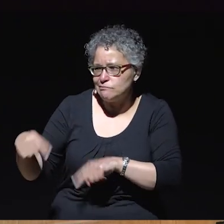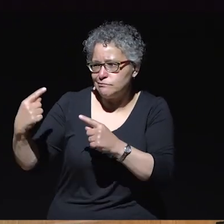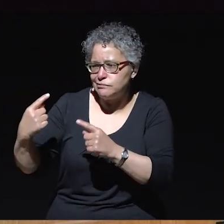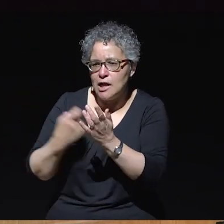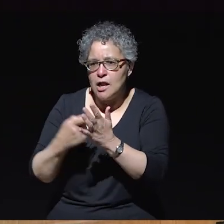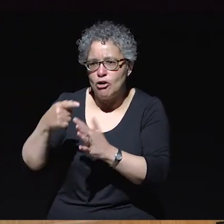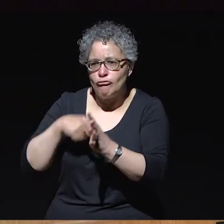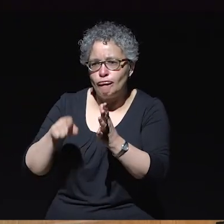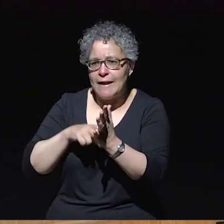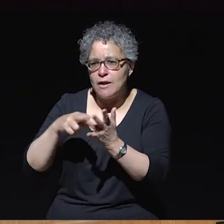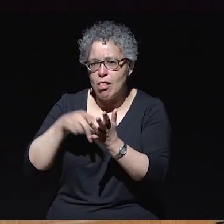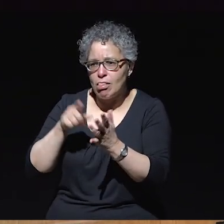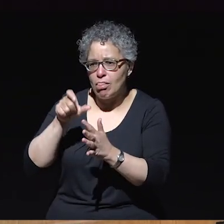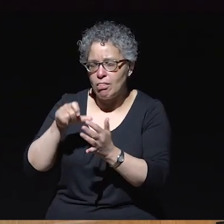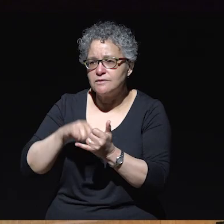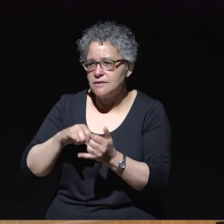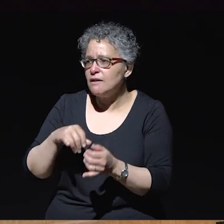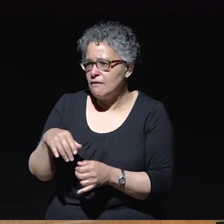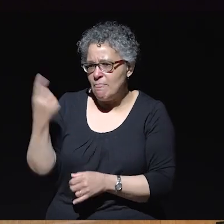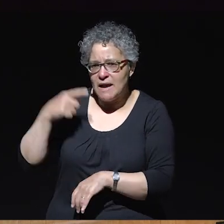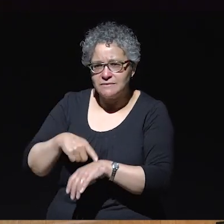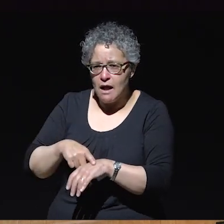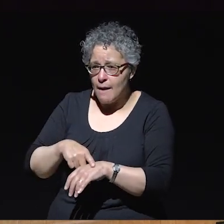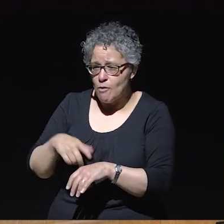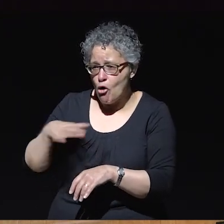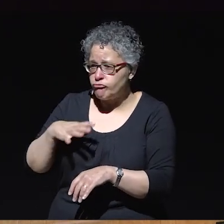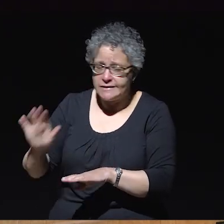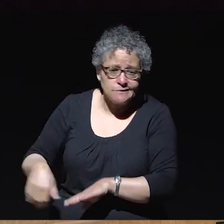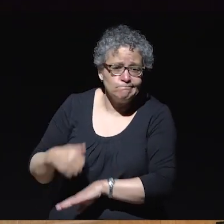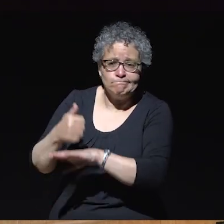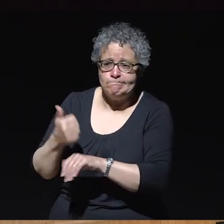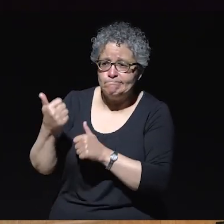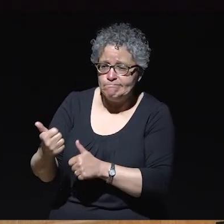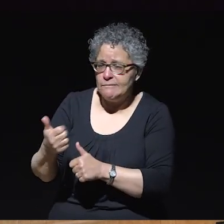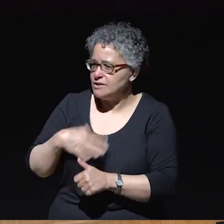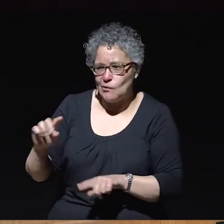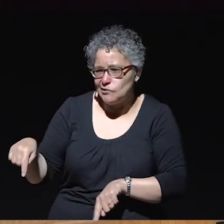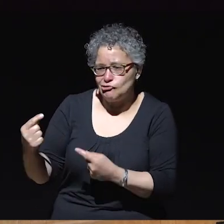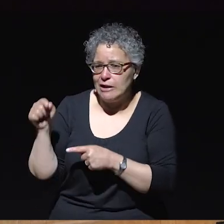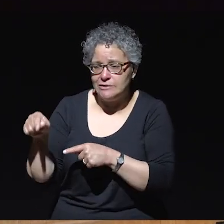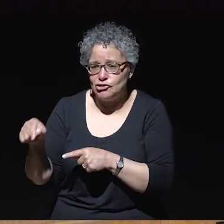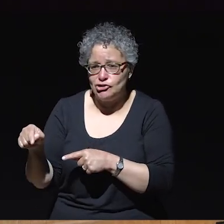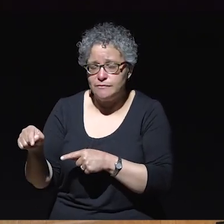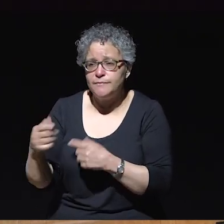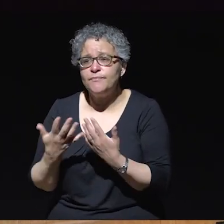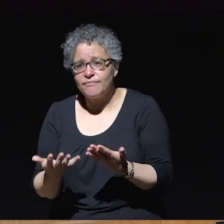who was already established at that point. But he sort of went to one of the other great centres of art patronage, Bath,